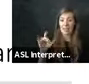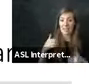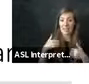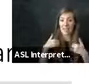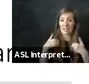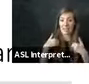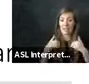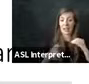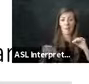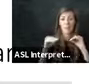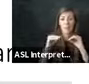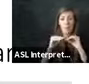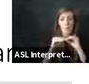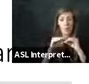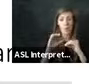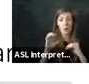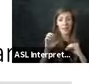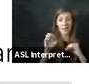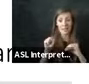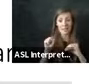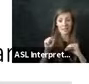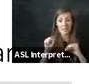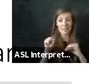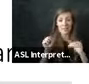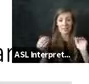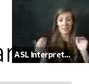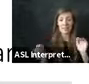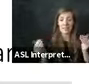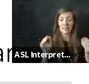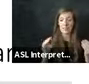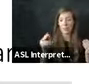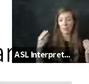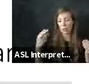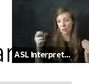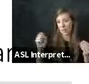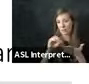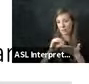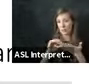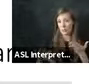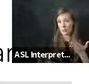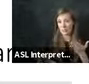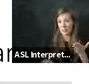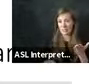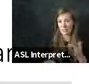more cases than have high school students shown here in the blue.